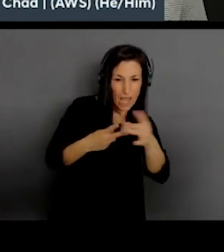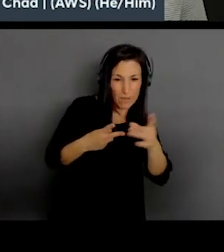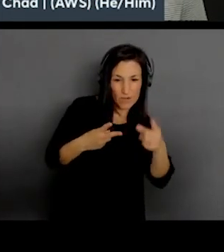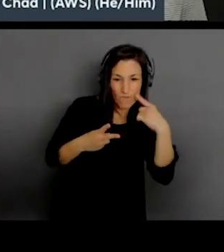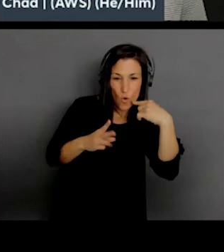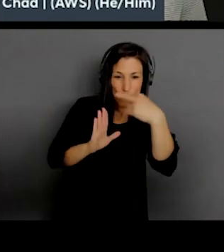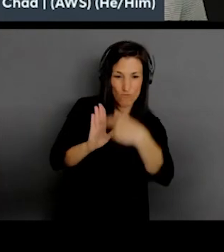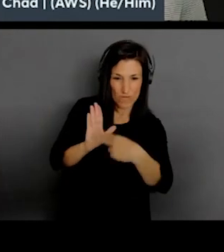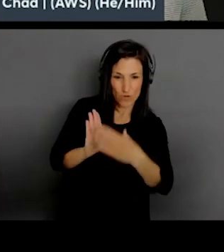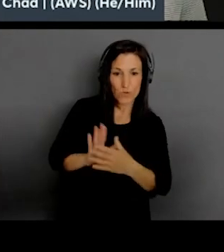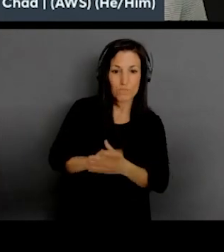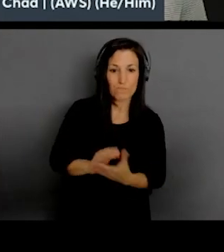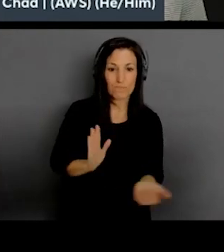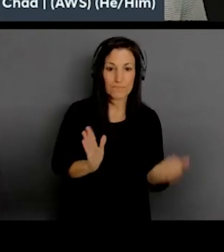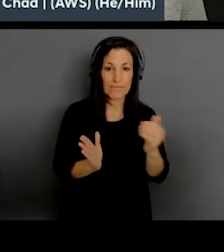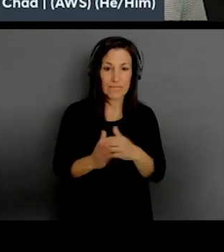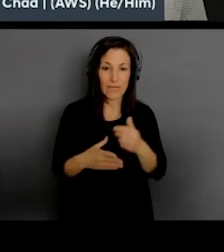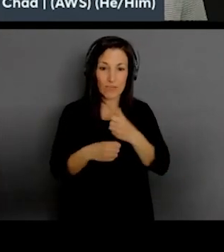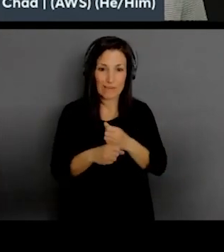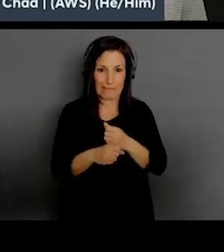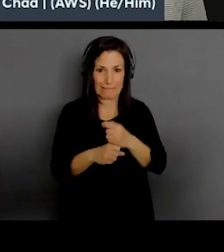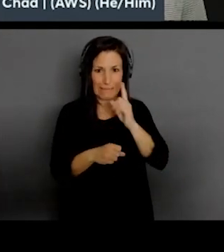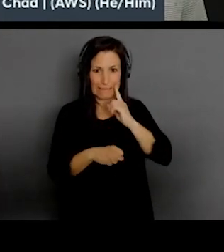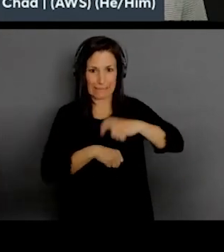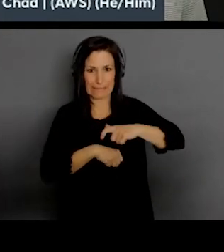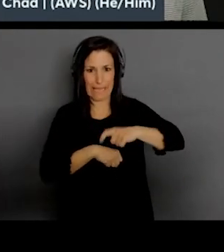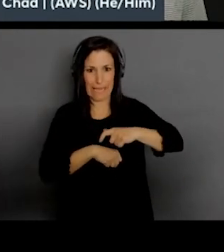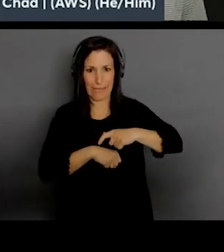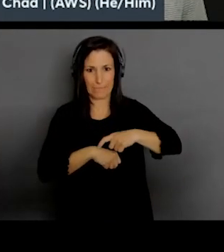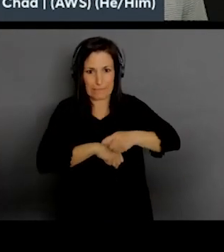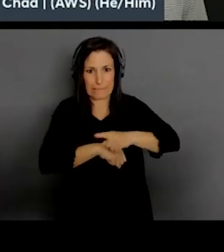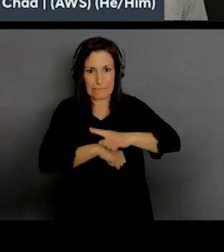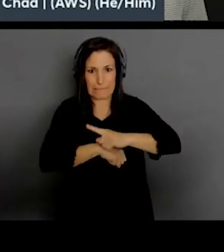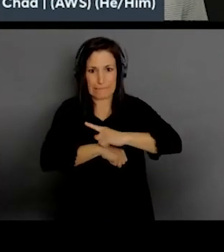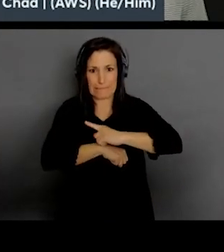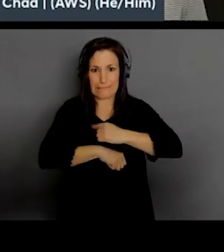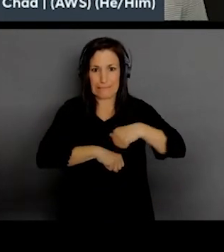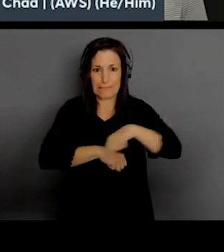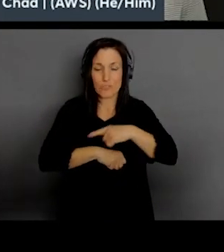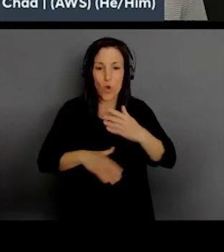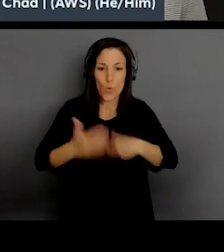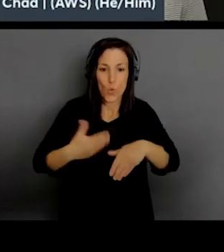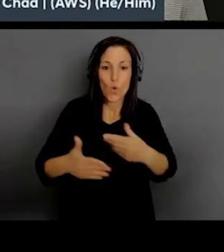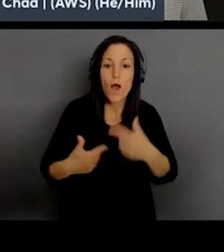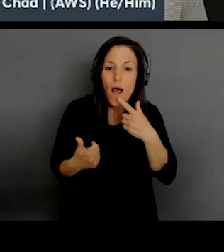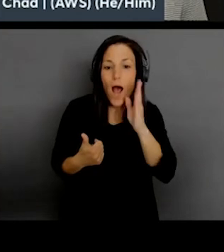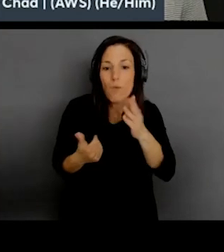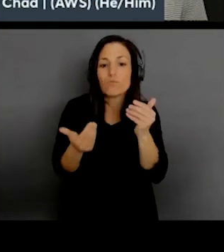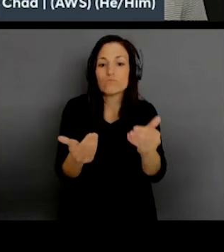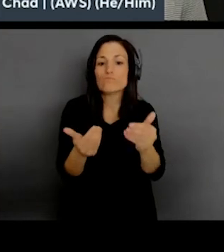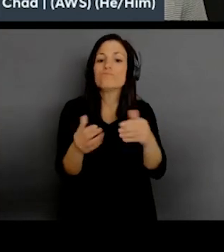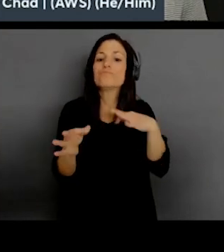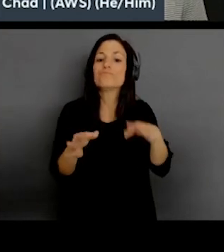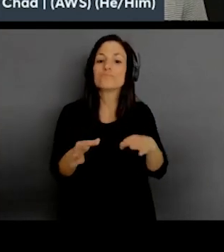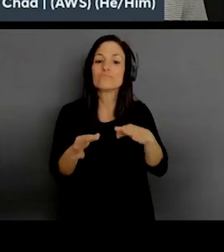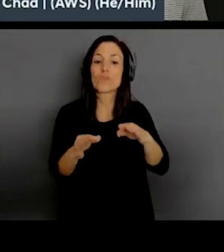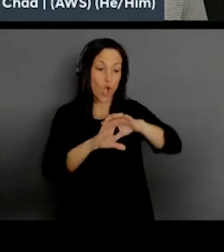again, I think we are running short on time. Yes. So I'm going to go on to describe Global Database. So Global Database, same way.